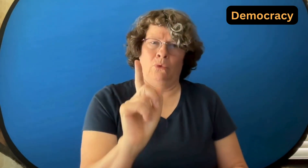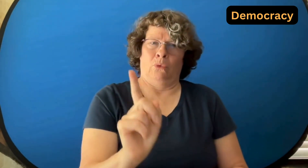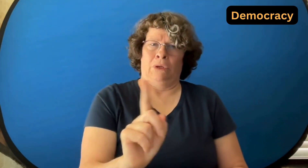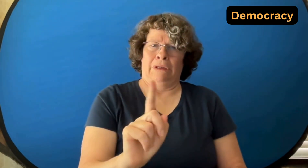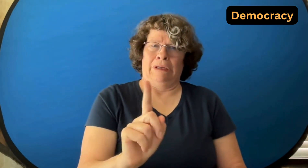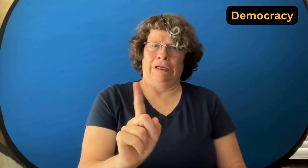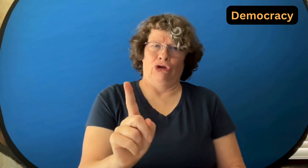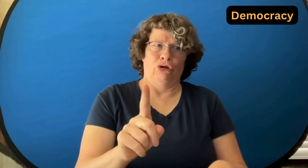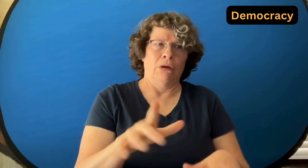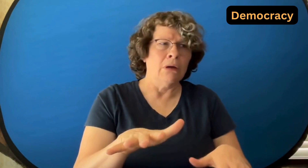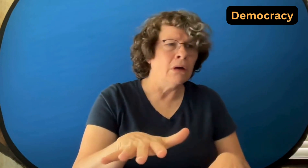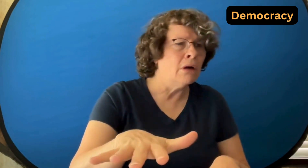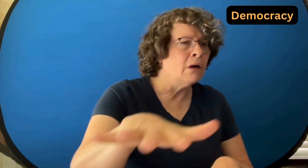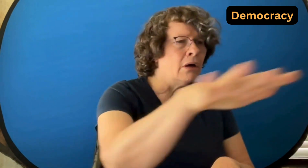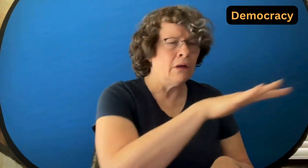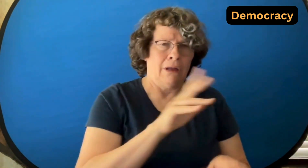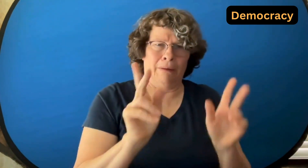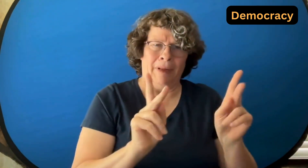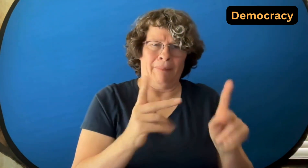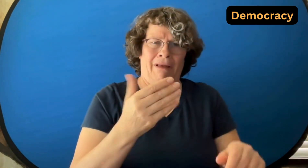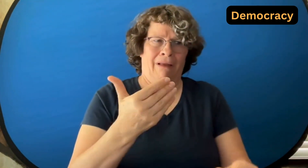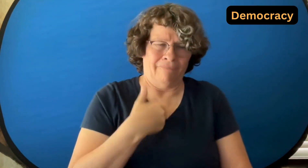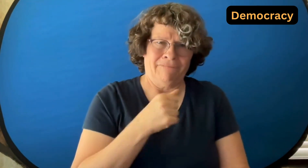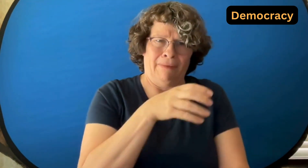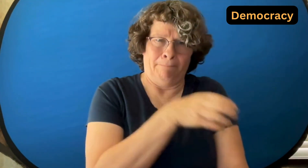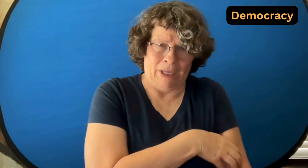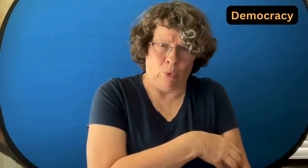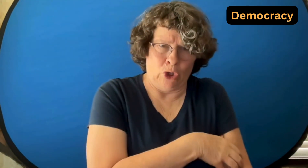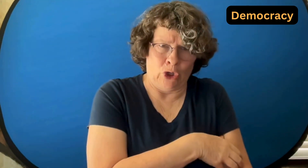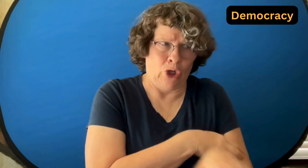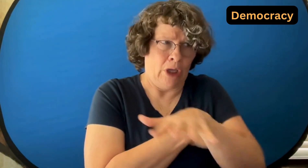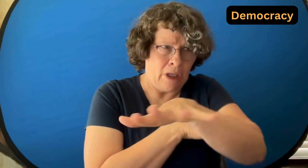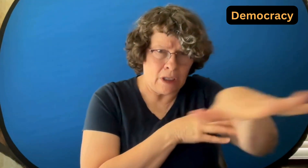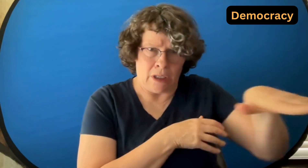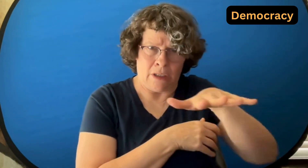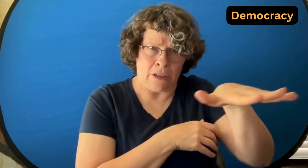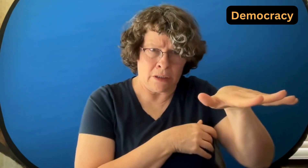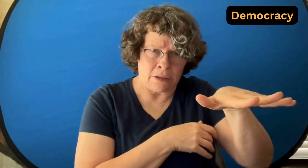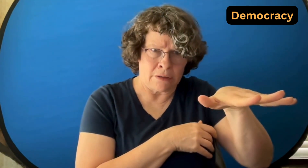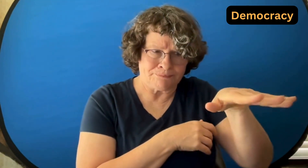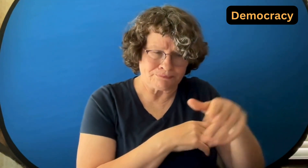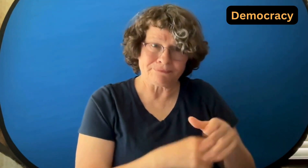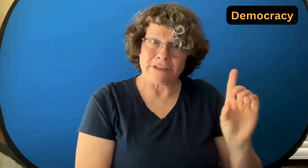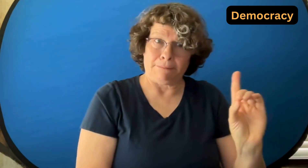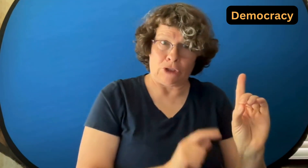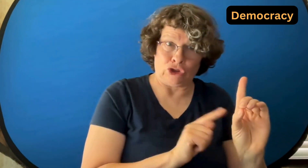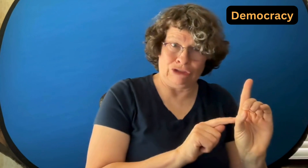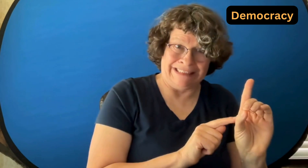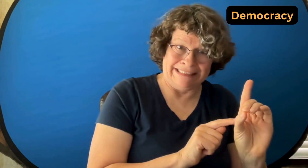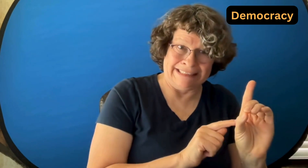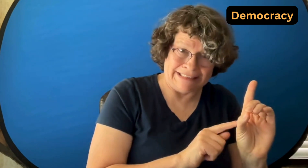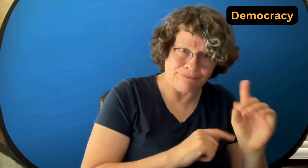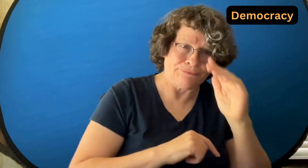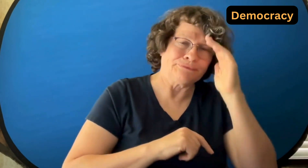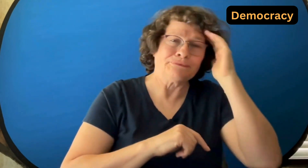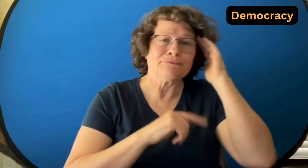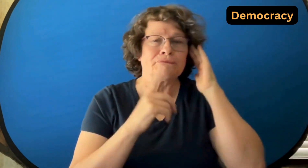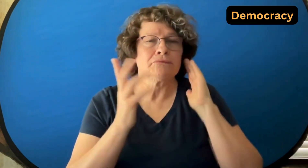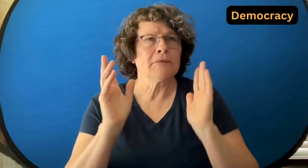where people have the power. In a democracy,